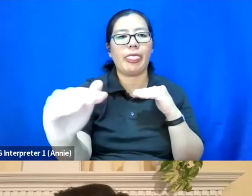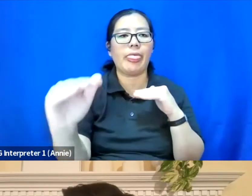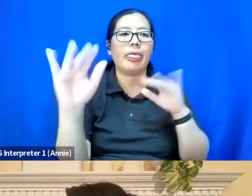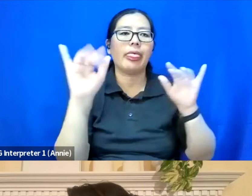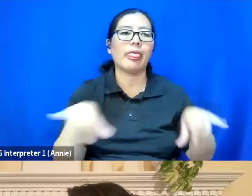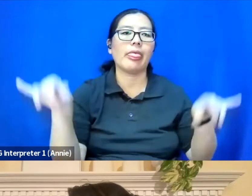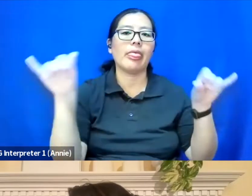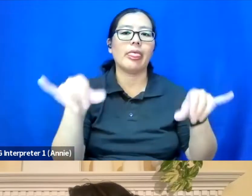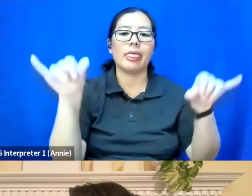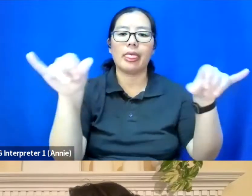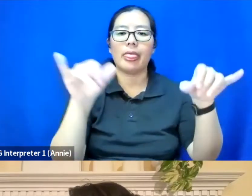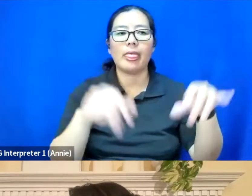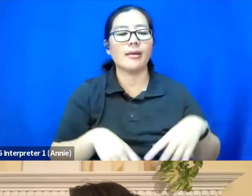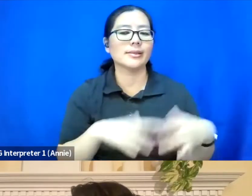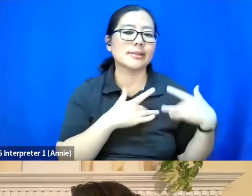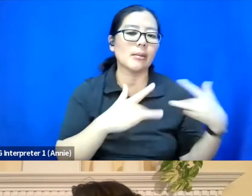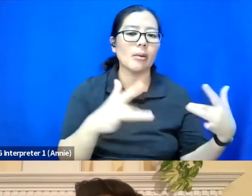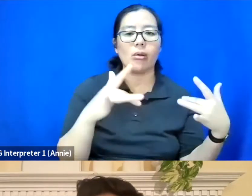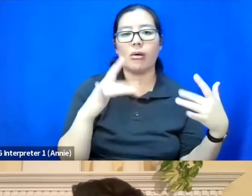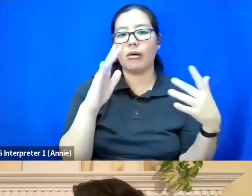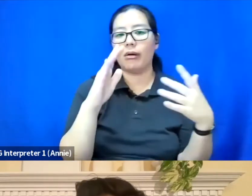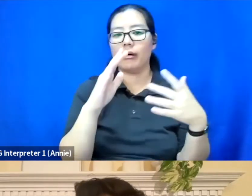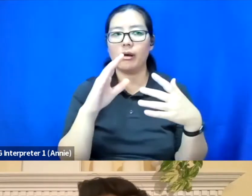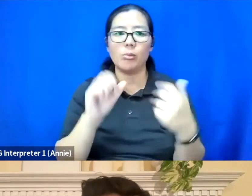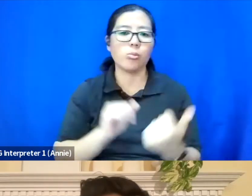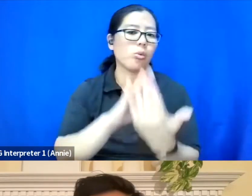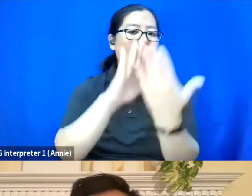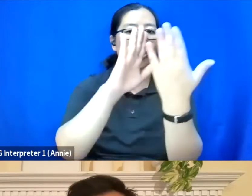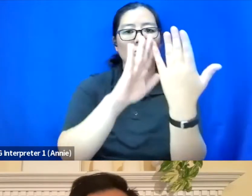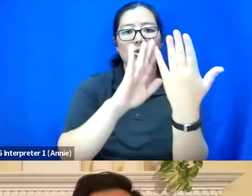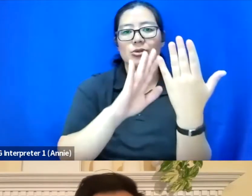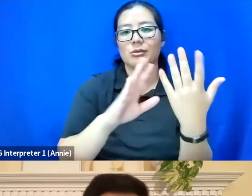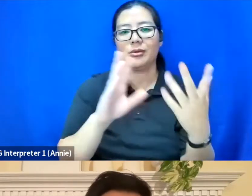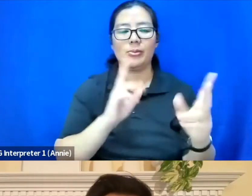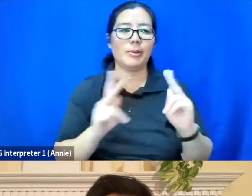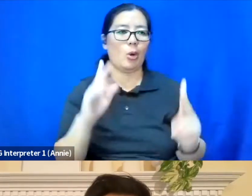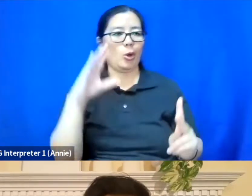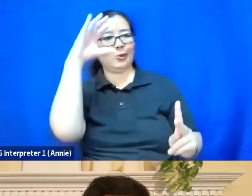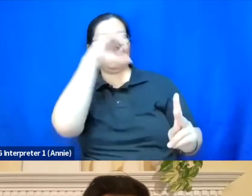I guess, mental -- mental illness narratives you were trying to keep in mind